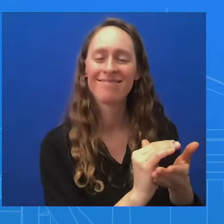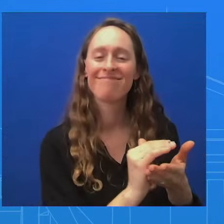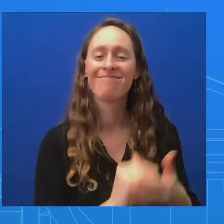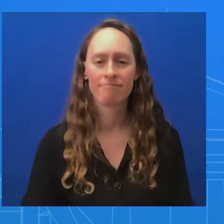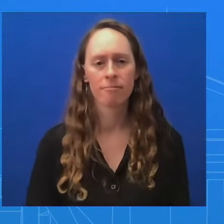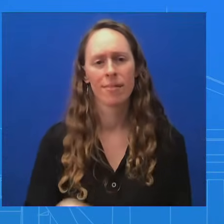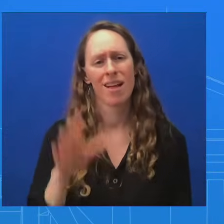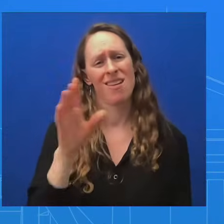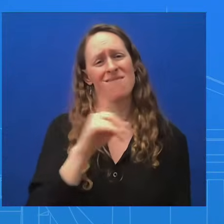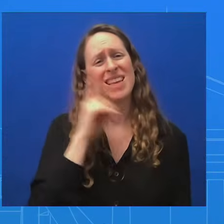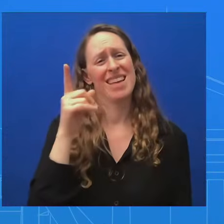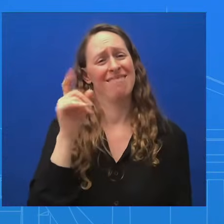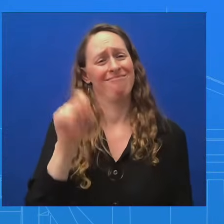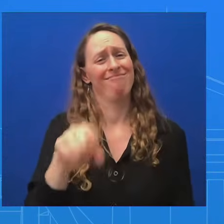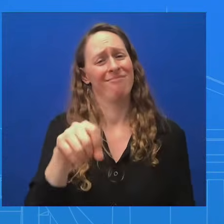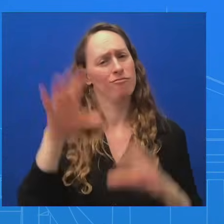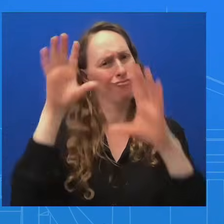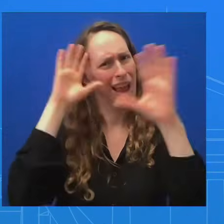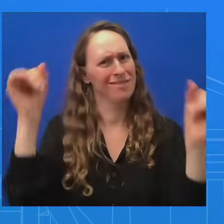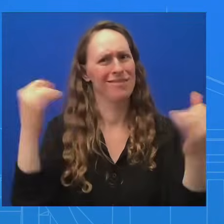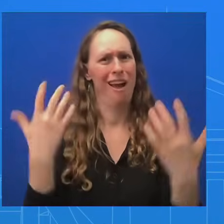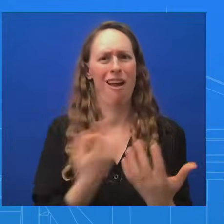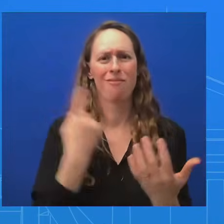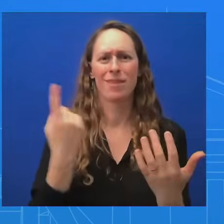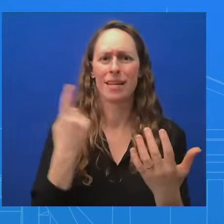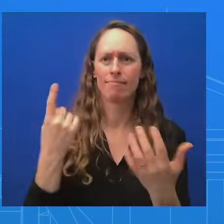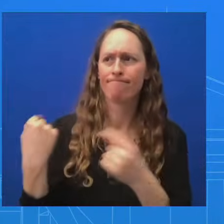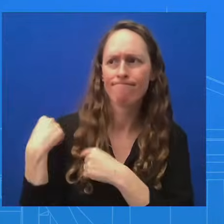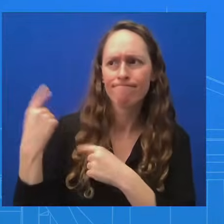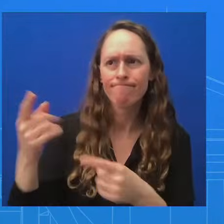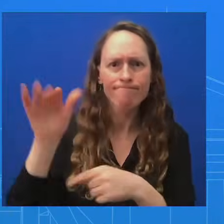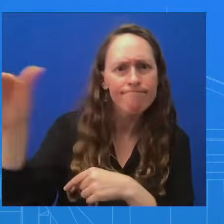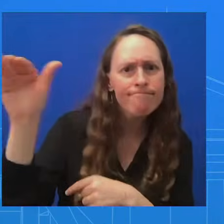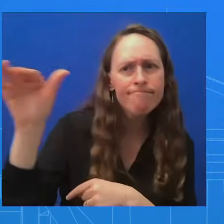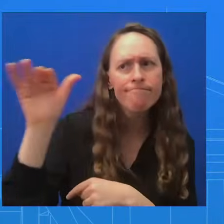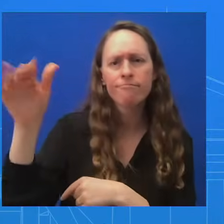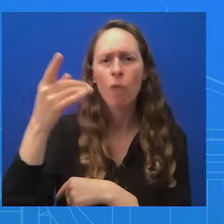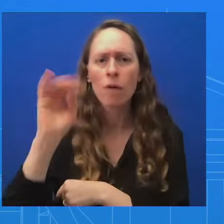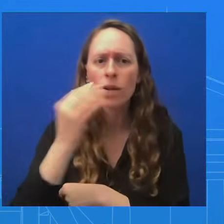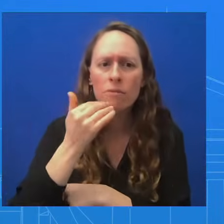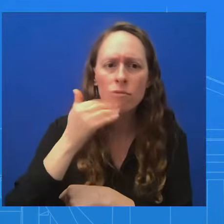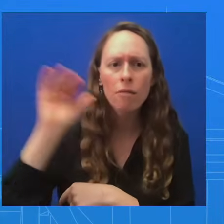assessment of progress they're making. I won't divulge that. That's really for the IDF to speak to.